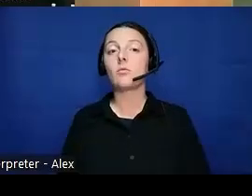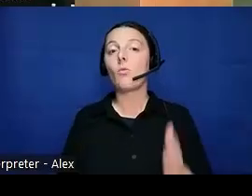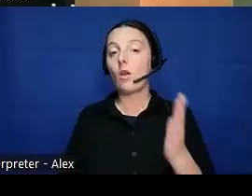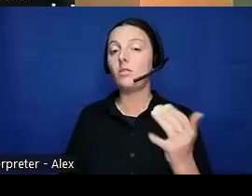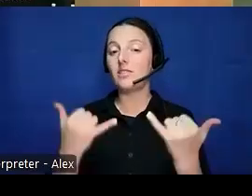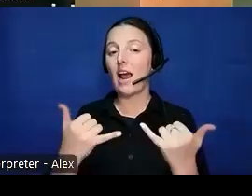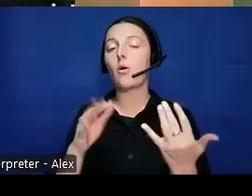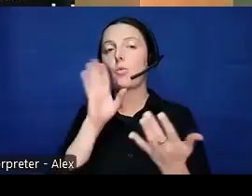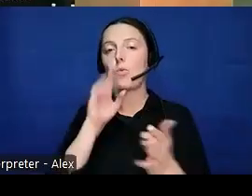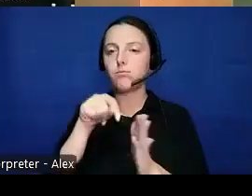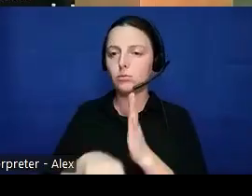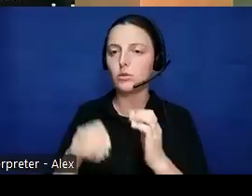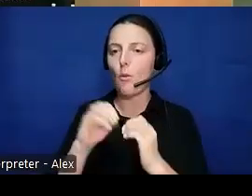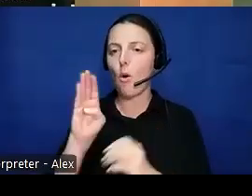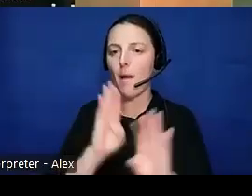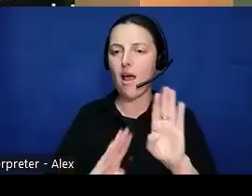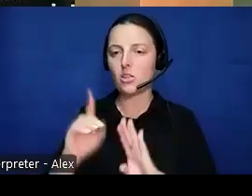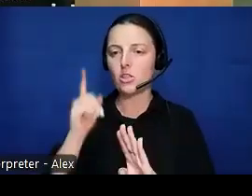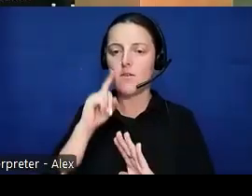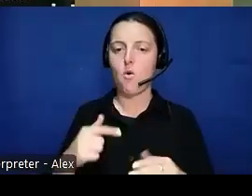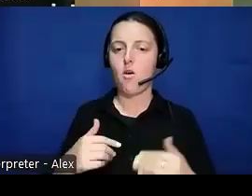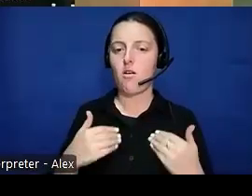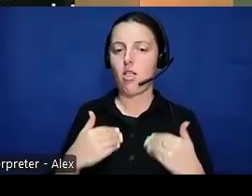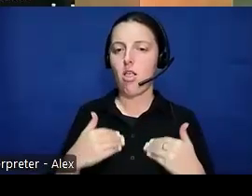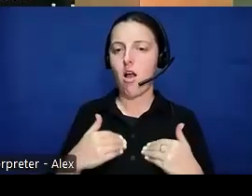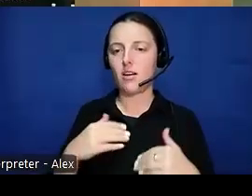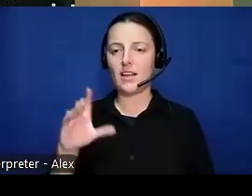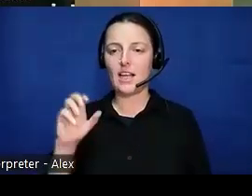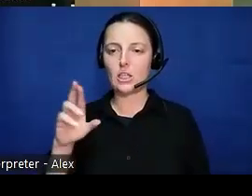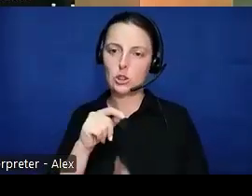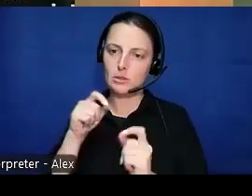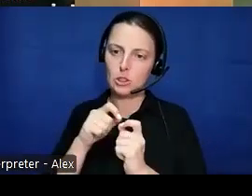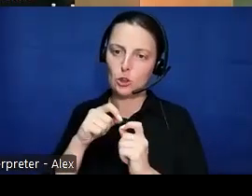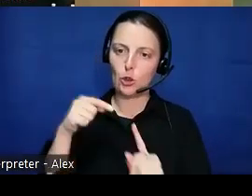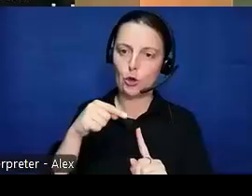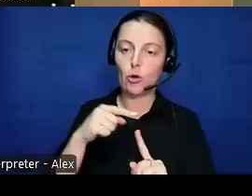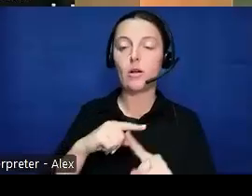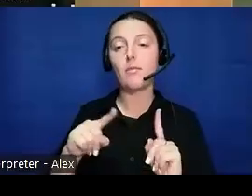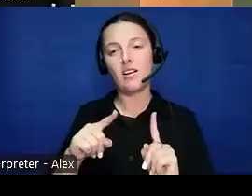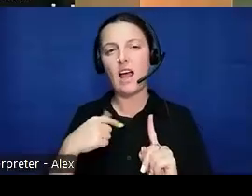but I was interested in um you know nowadays when someone comes in, they have any cancer. Frankly,